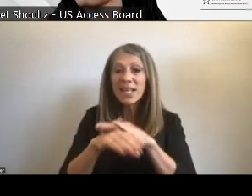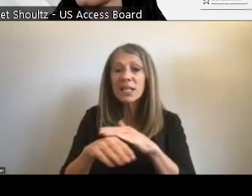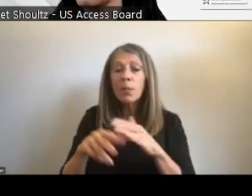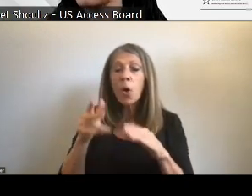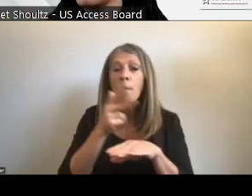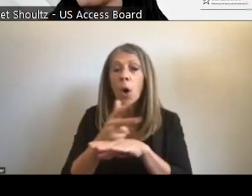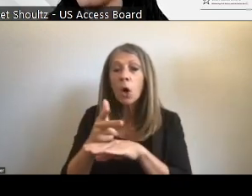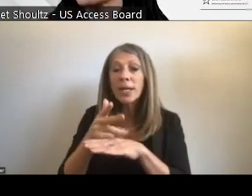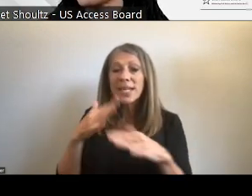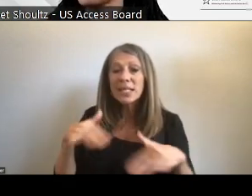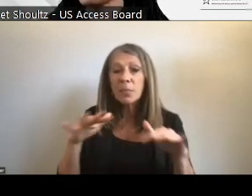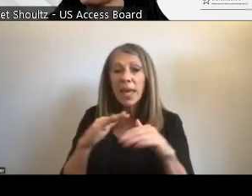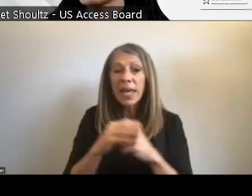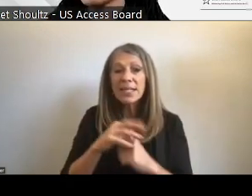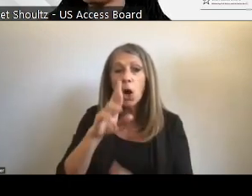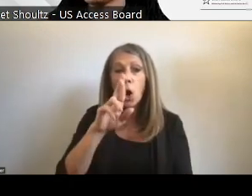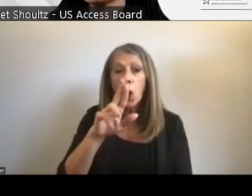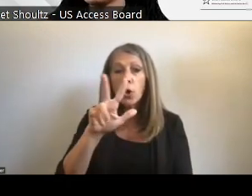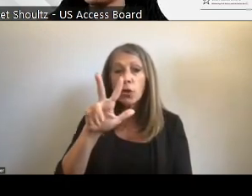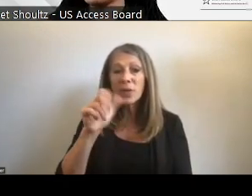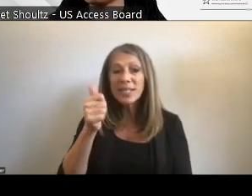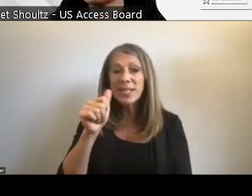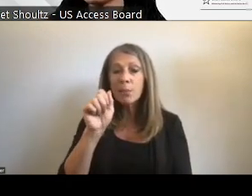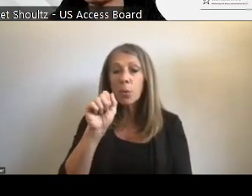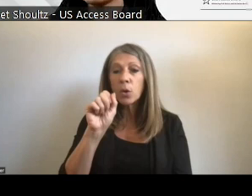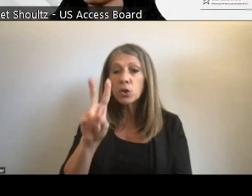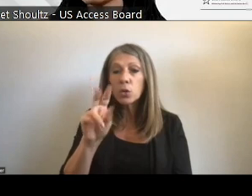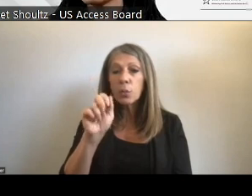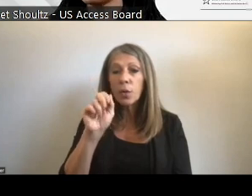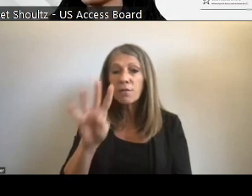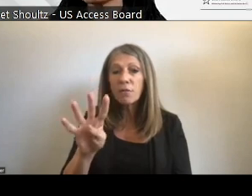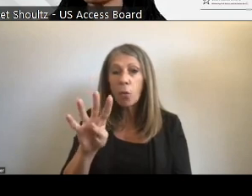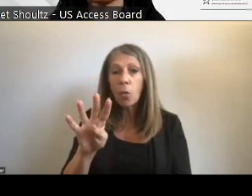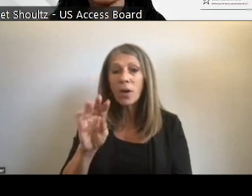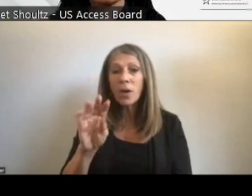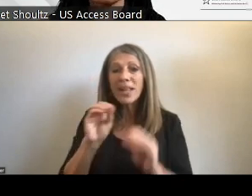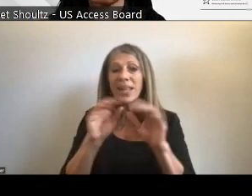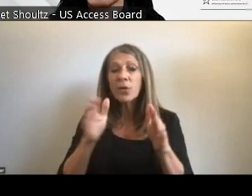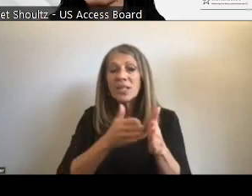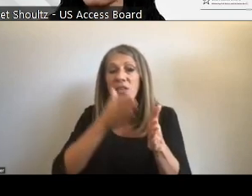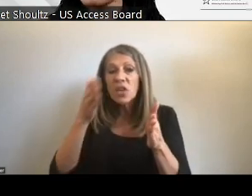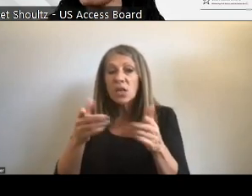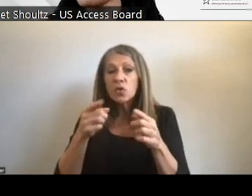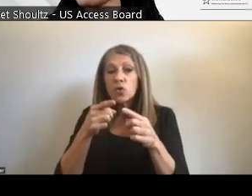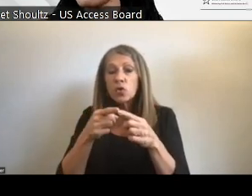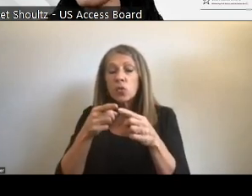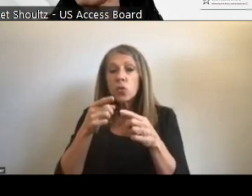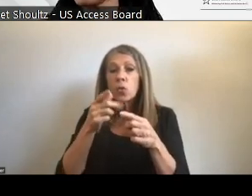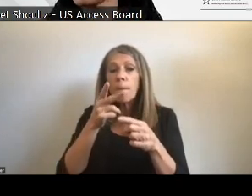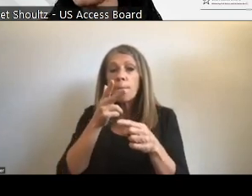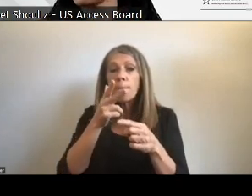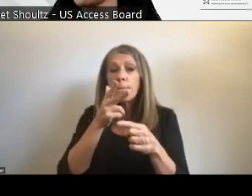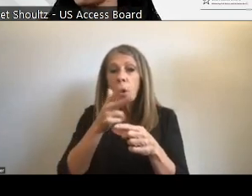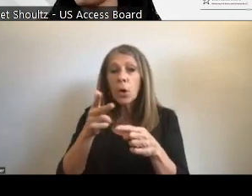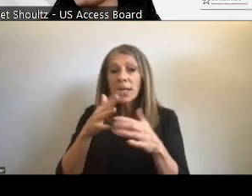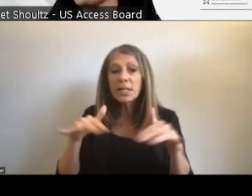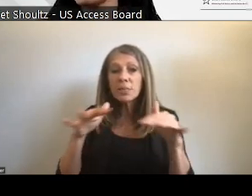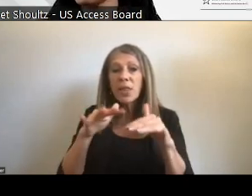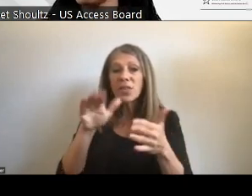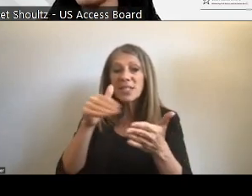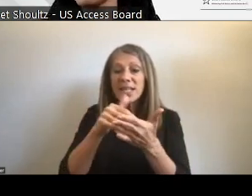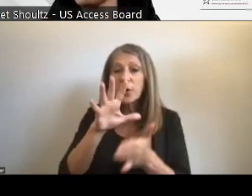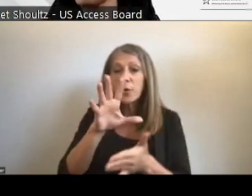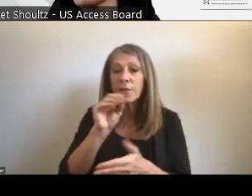space. At R310.2.4 Clearance Adjacent to Parking Spaces, which states the center 50 percent of the length